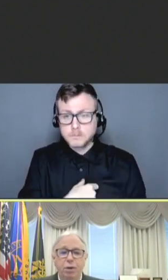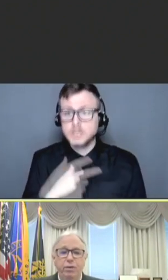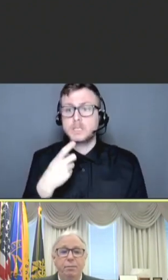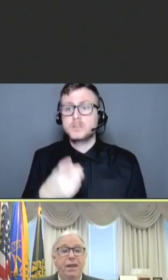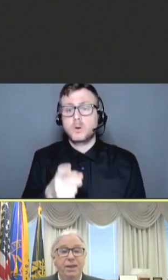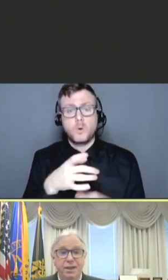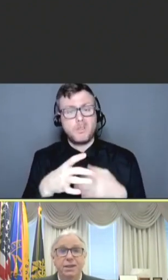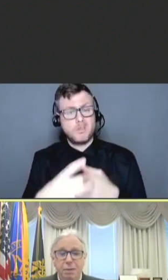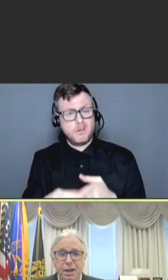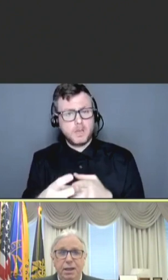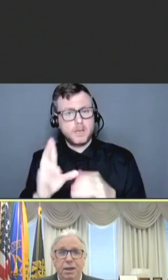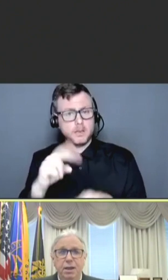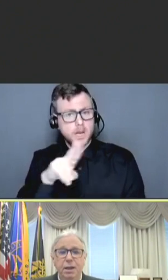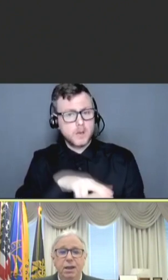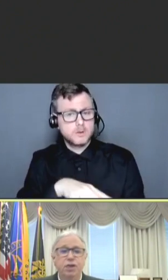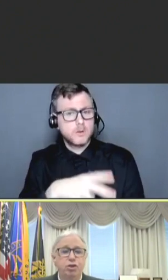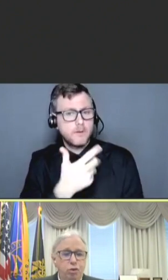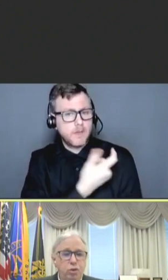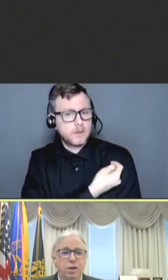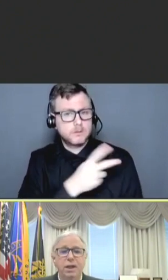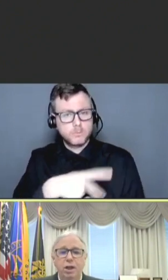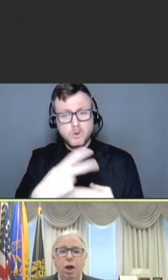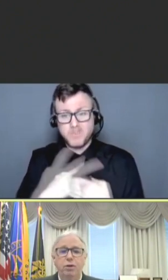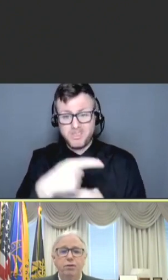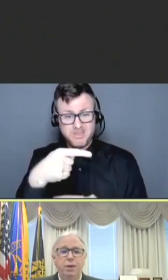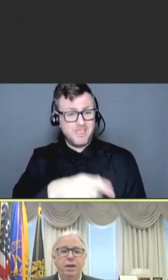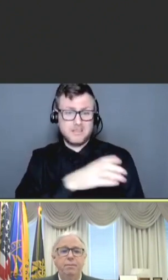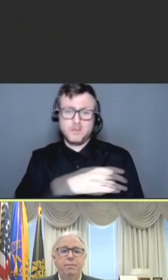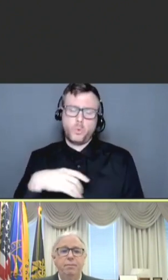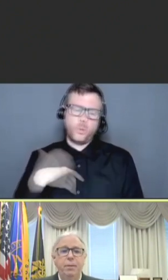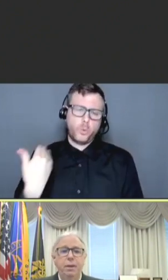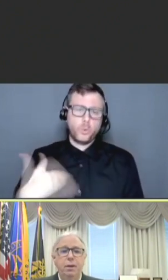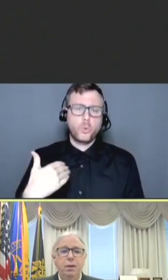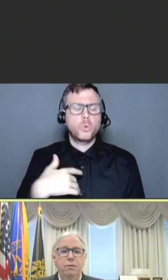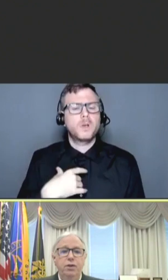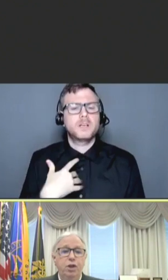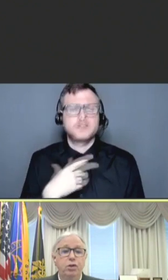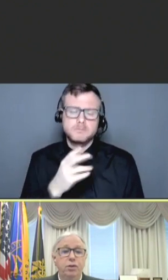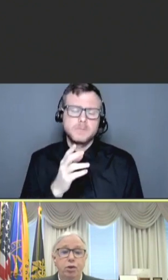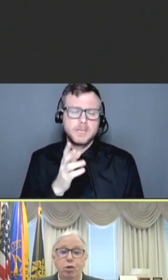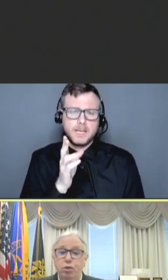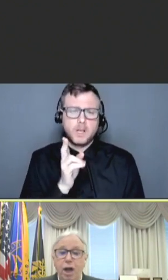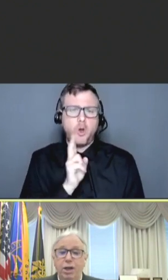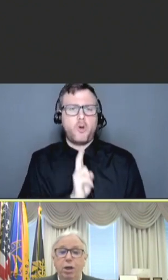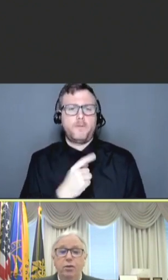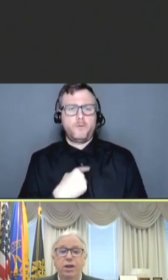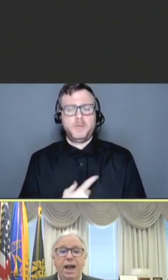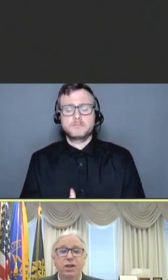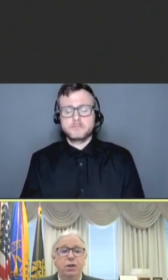Program and this committee is truly an honor for me. For those of you who do not know, the National